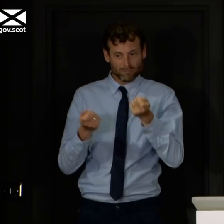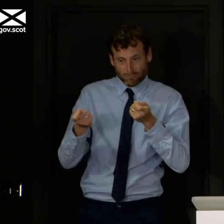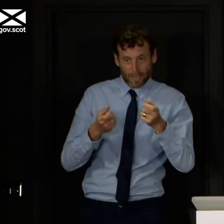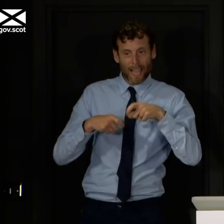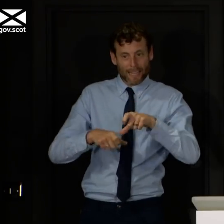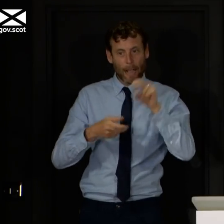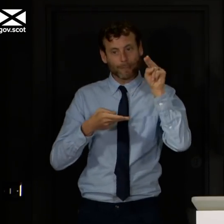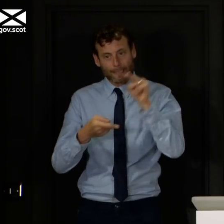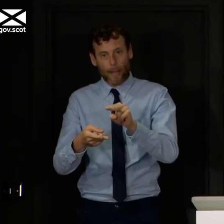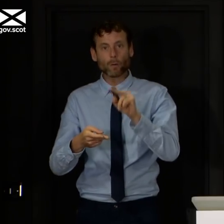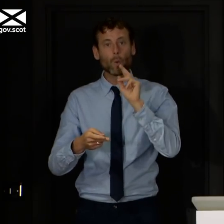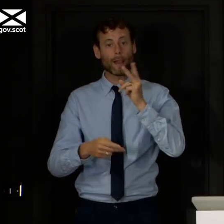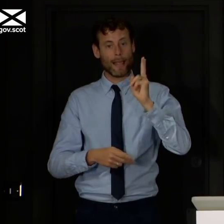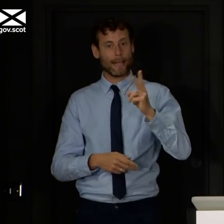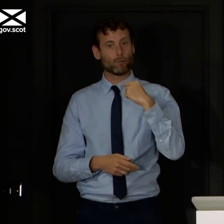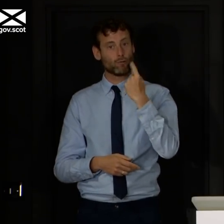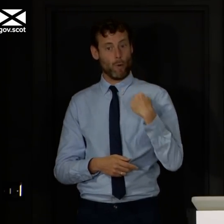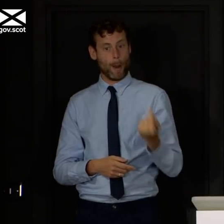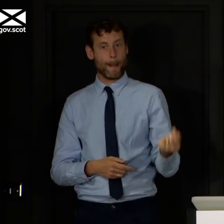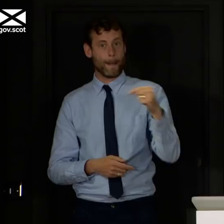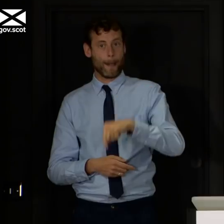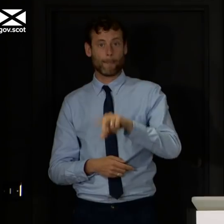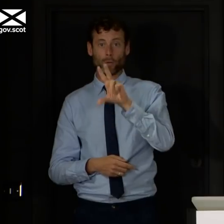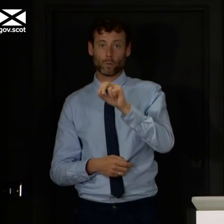I'll be back here with you tomorrow at 12:30, but in the meantime thanks for joining us.